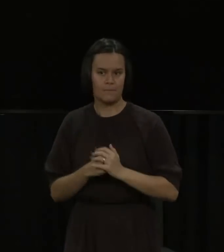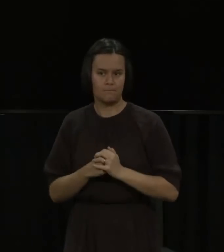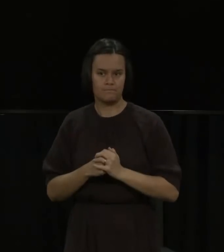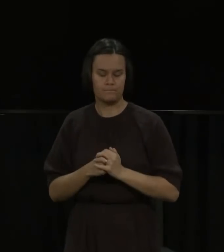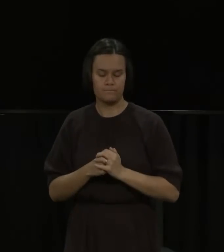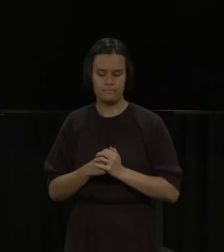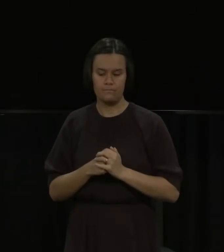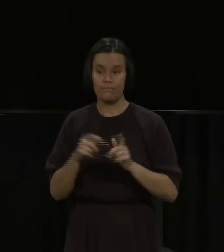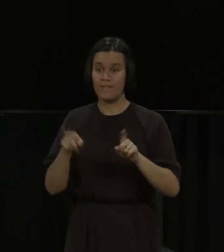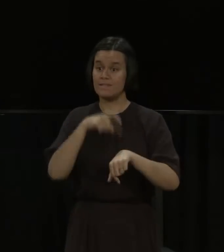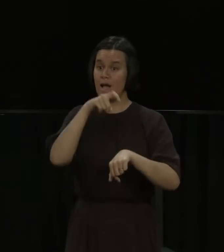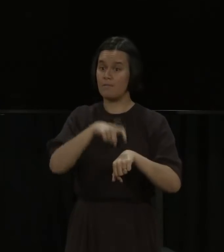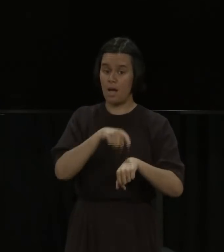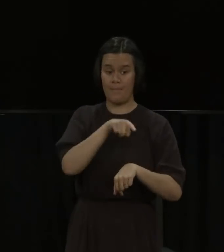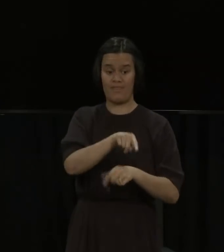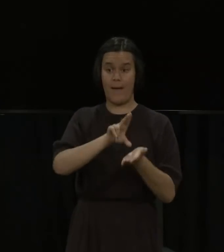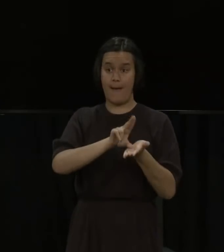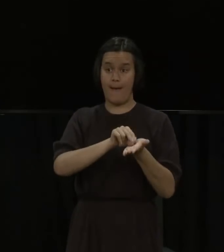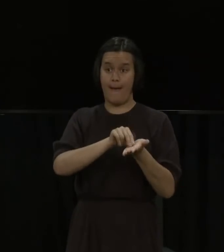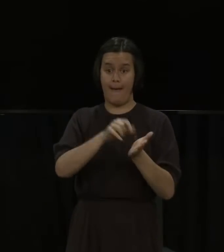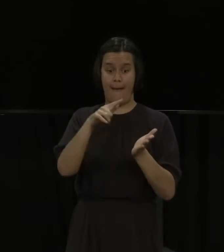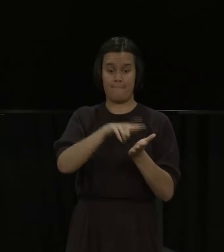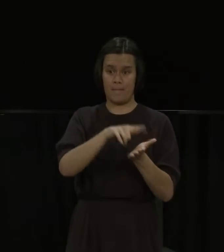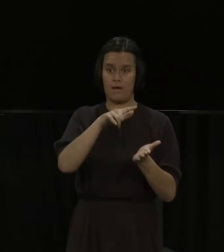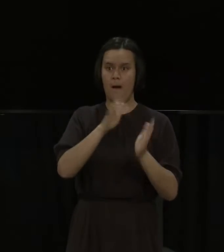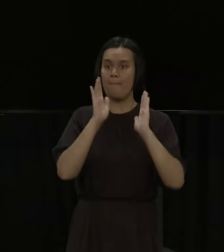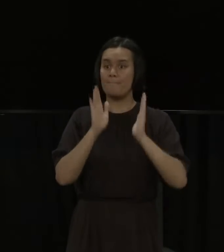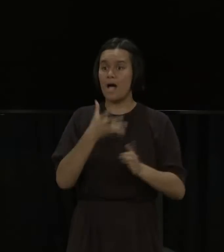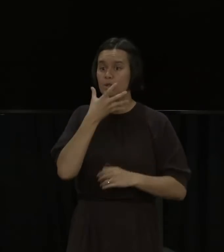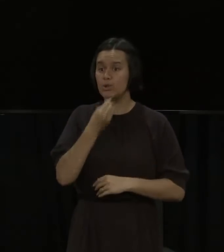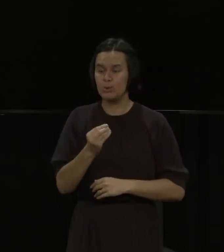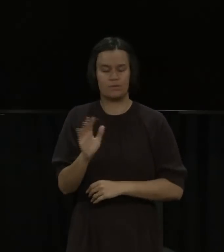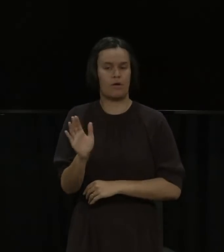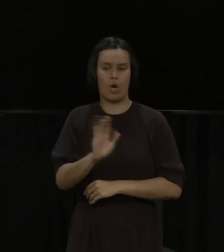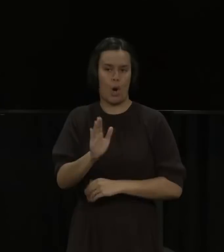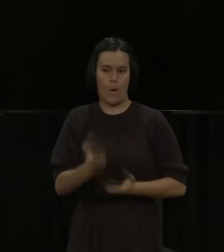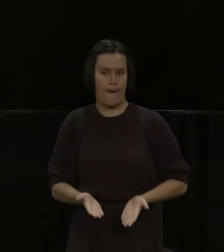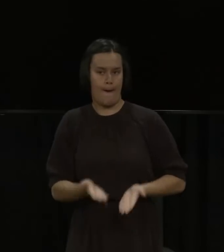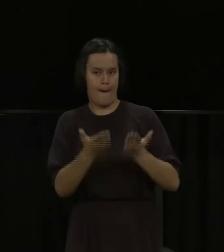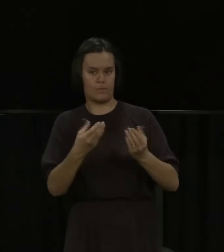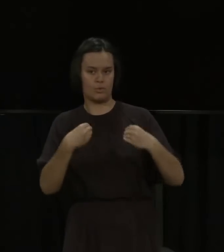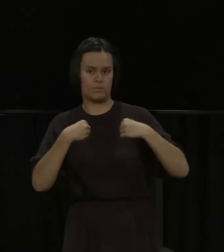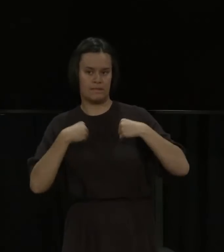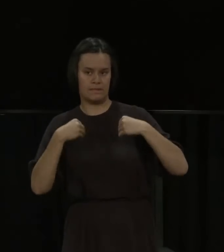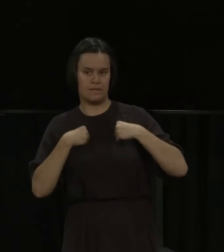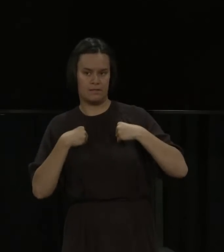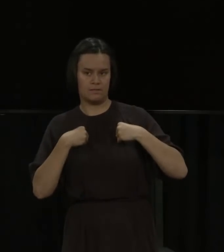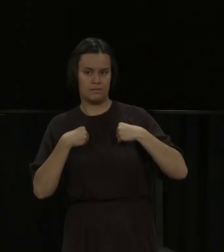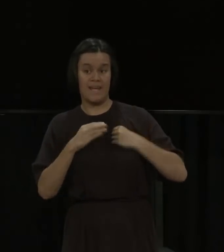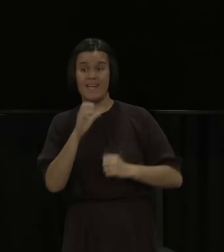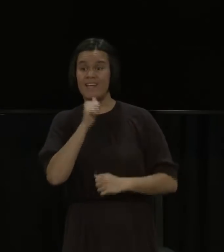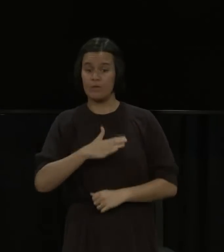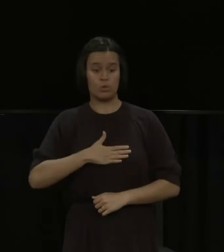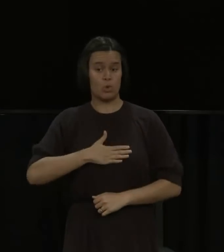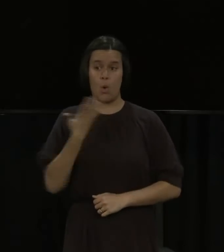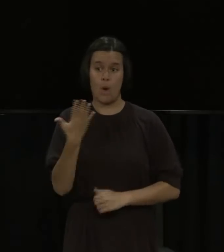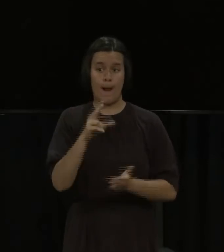The advantage of the Verify app is that it provides a high level of assurance to that business that they are keeping customers and staff say. They will still -- safe.